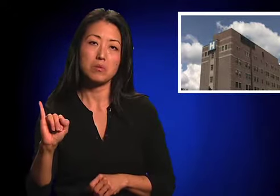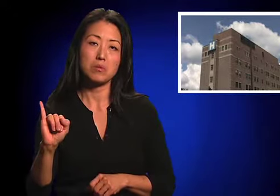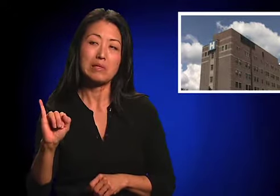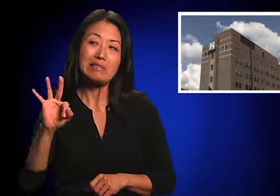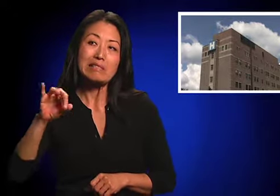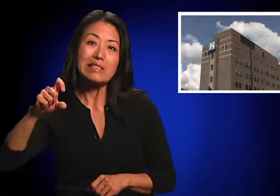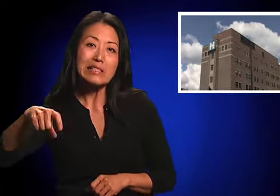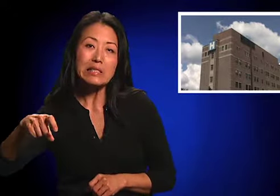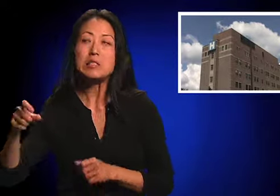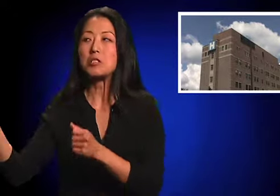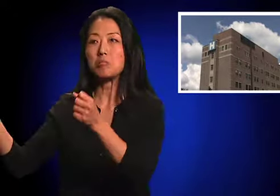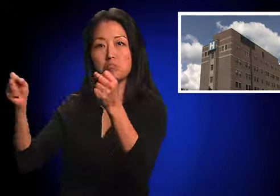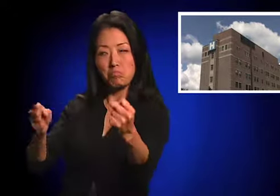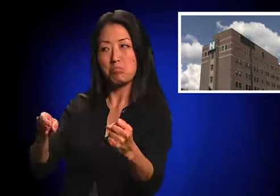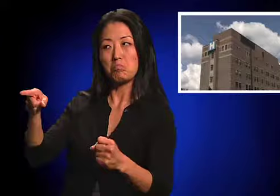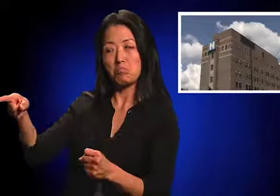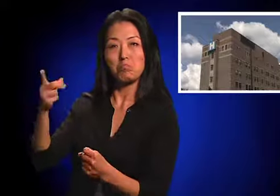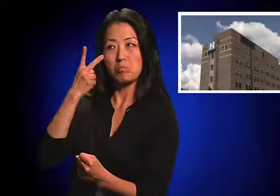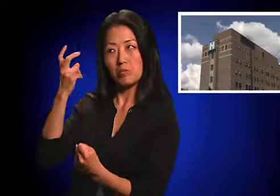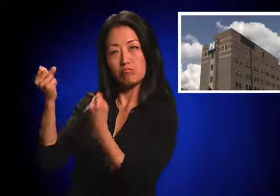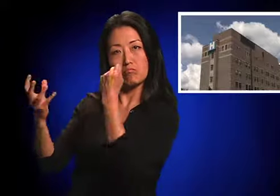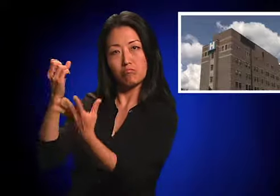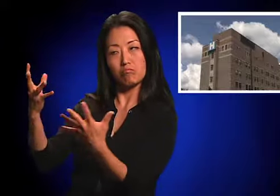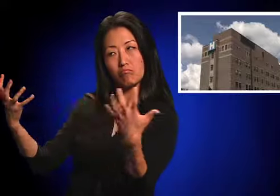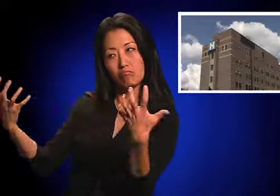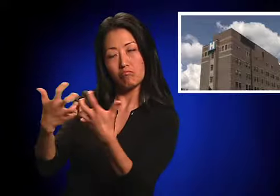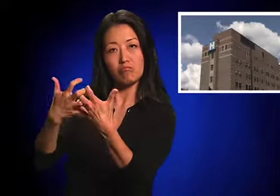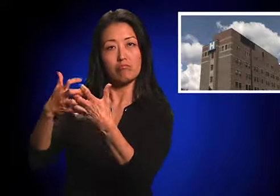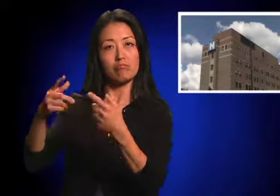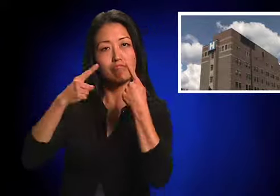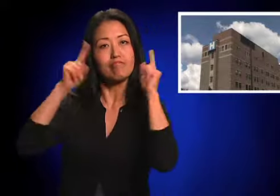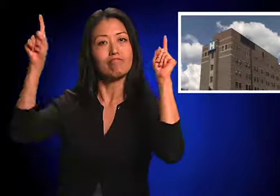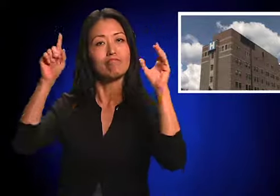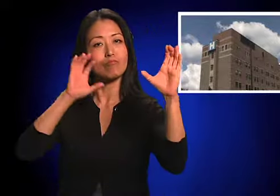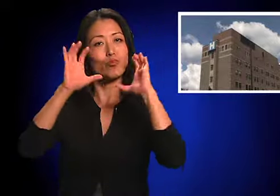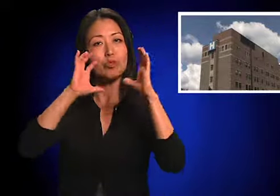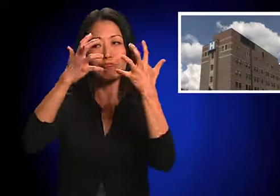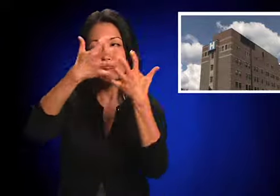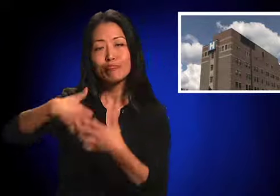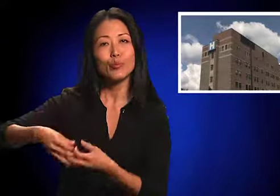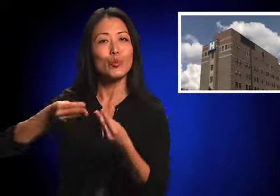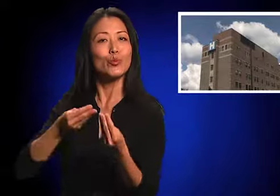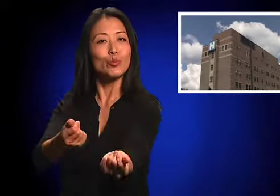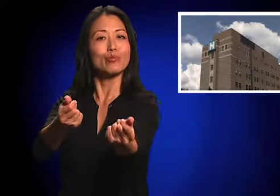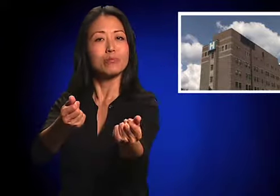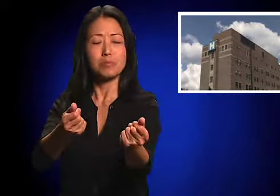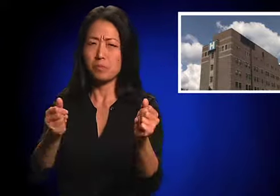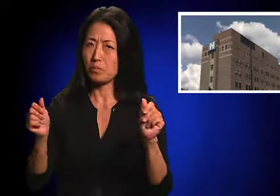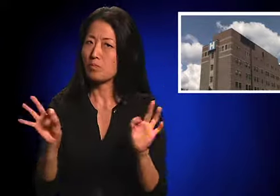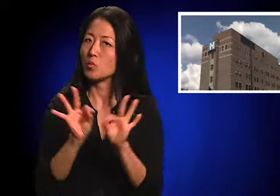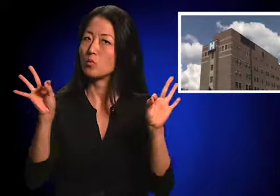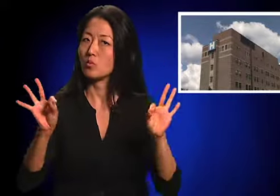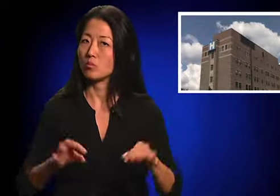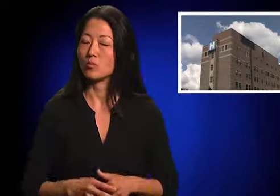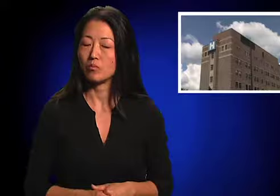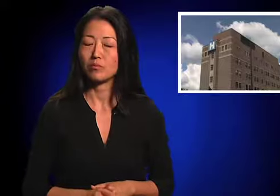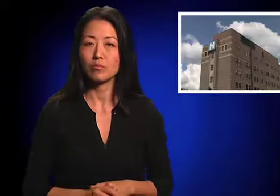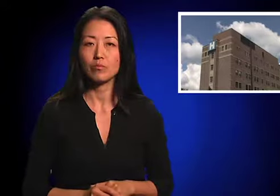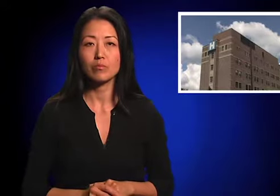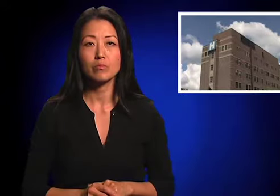either in person or remotely through video technology.